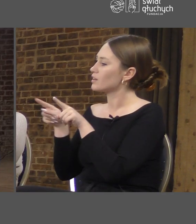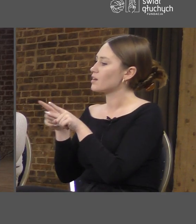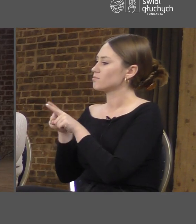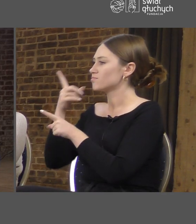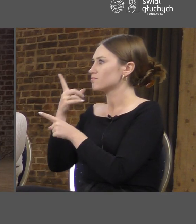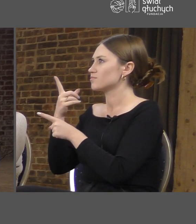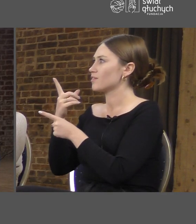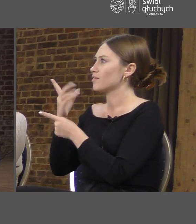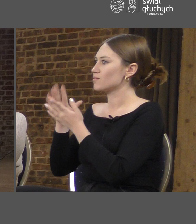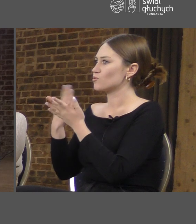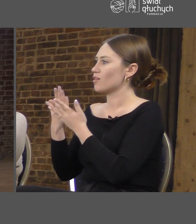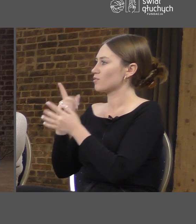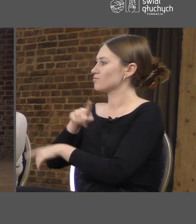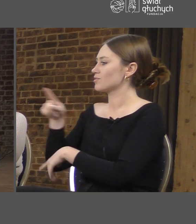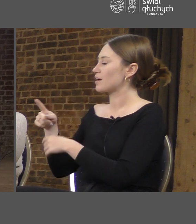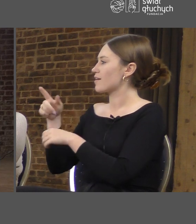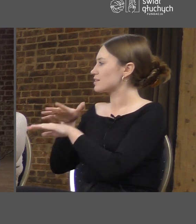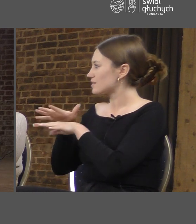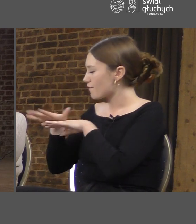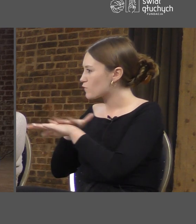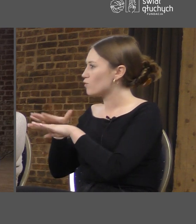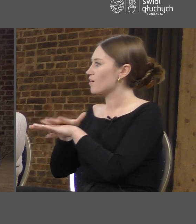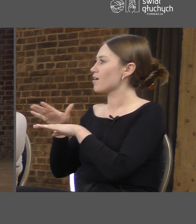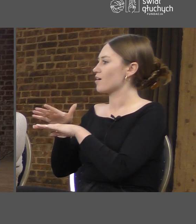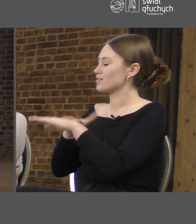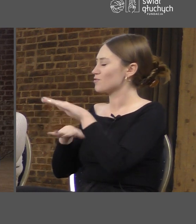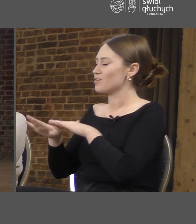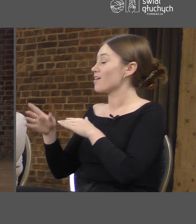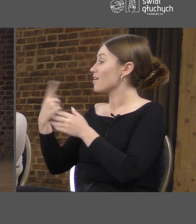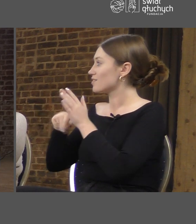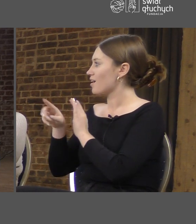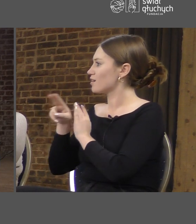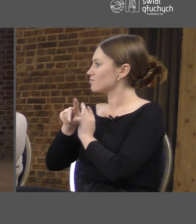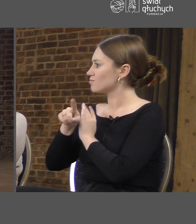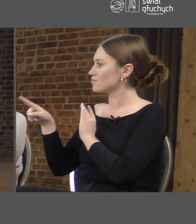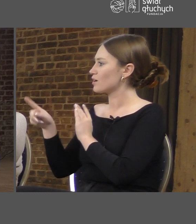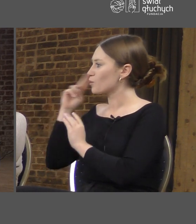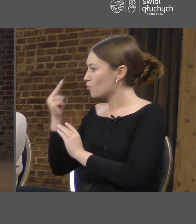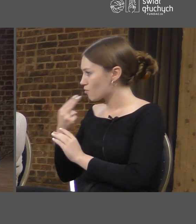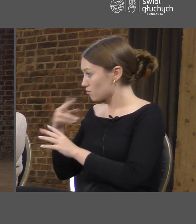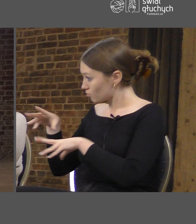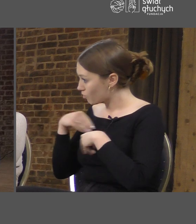to what extent certain professions are NOT for people with hearing impairment, for the deaf say.